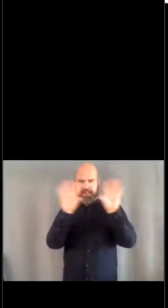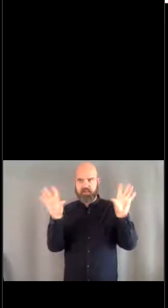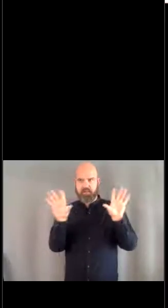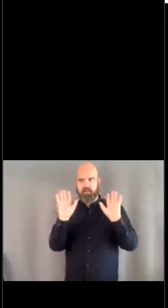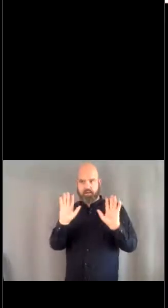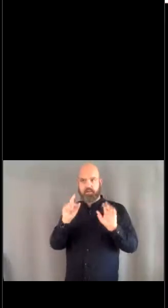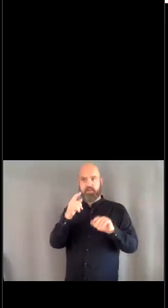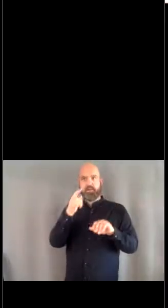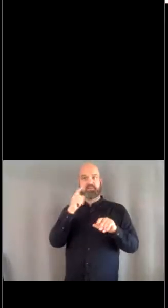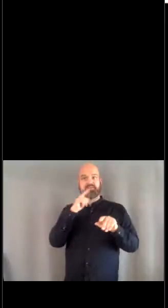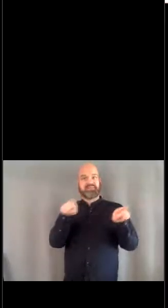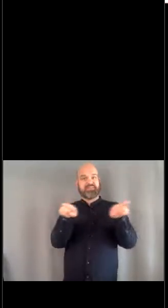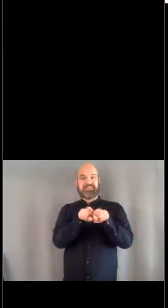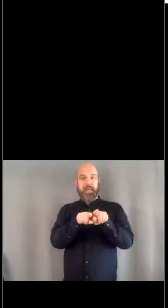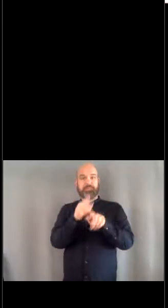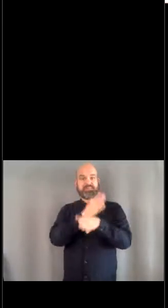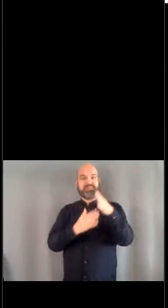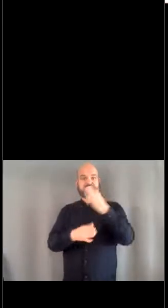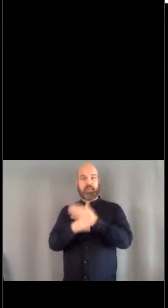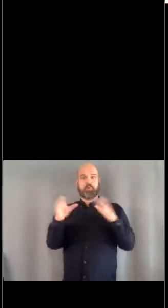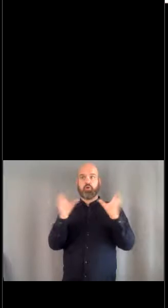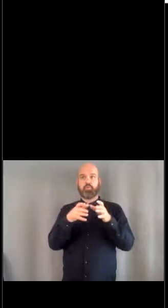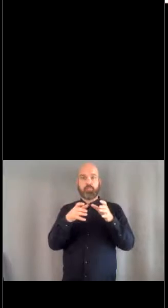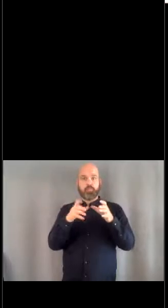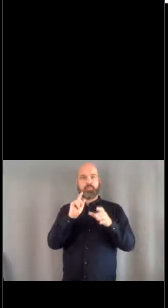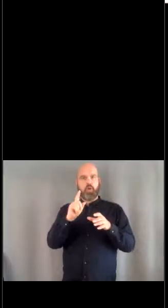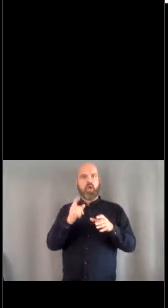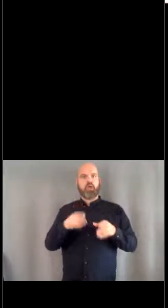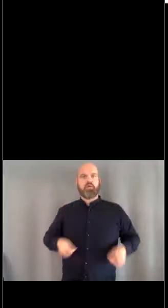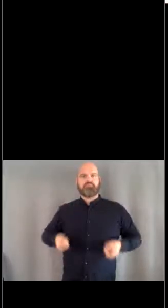those costs can vary dramatically. This is data from South Africa.